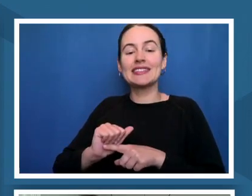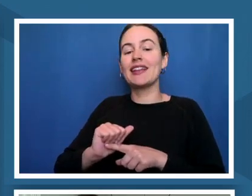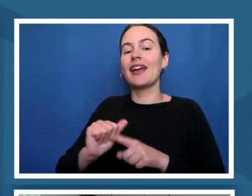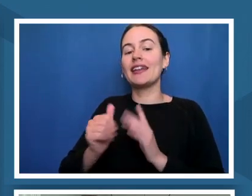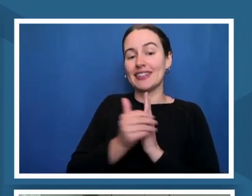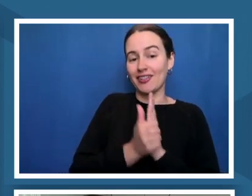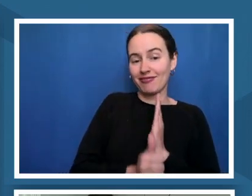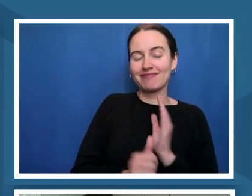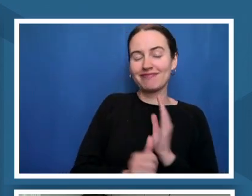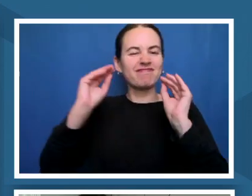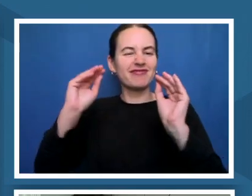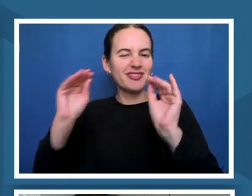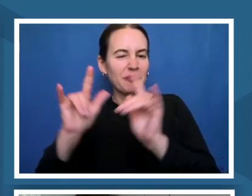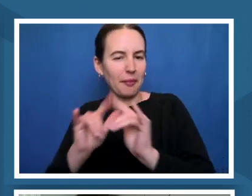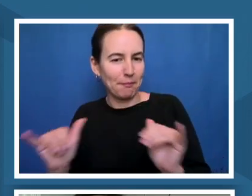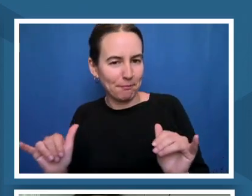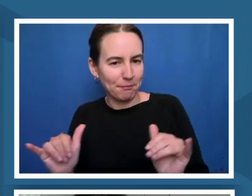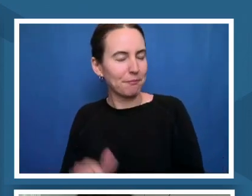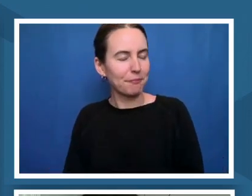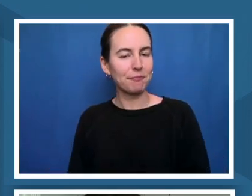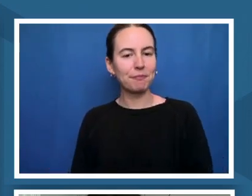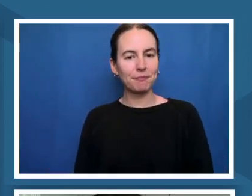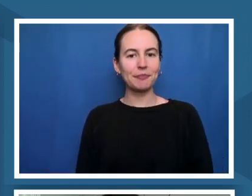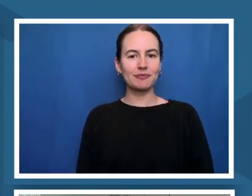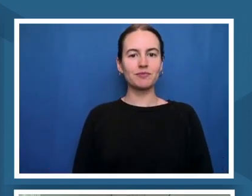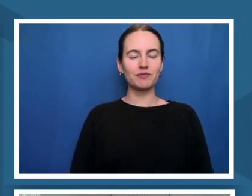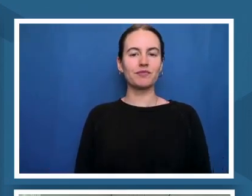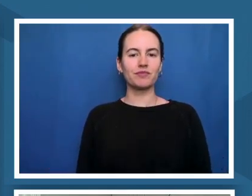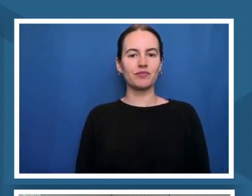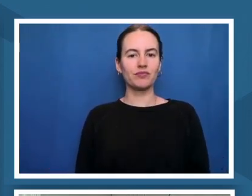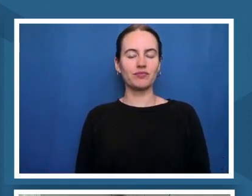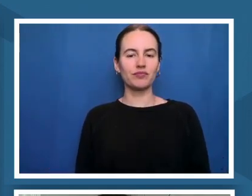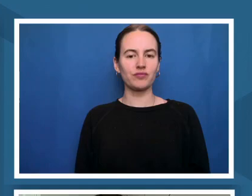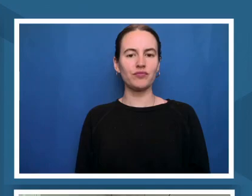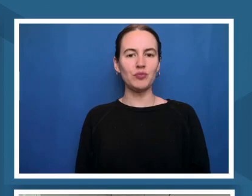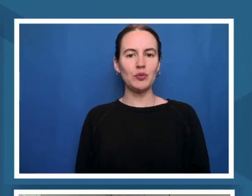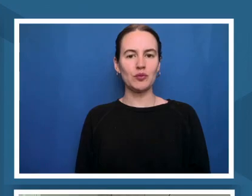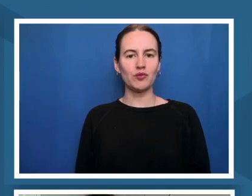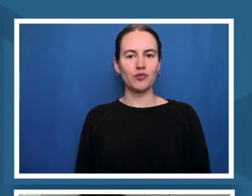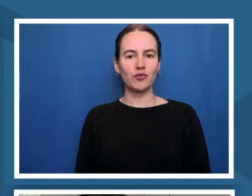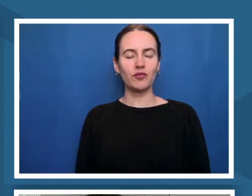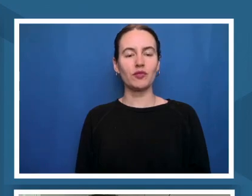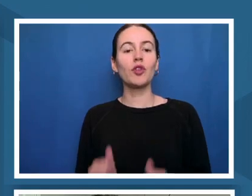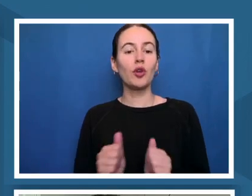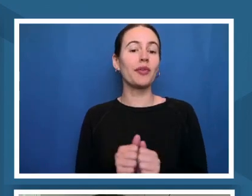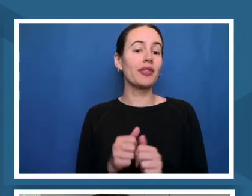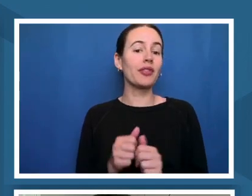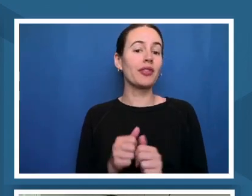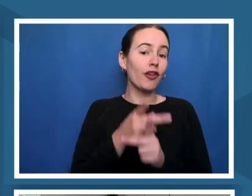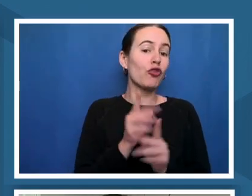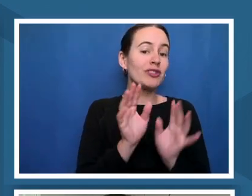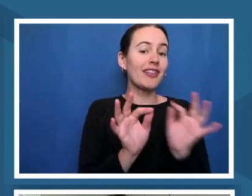way that um with a careful selection of artwork um